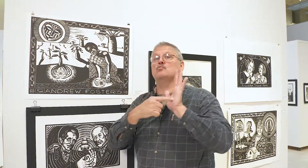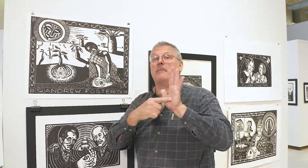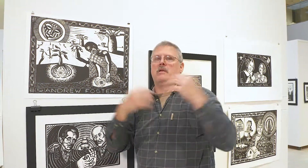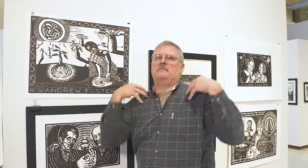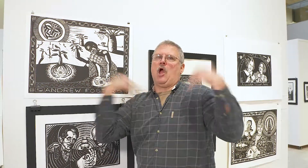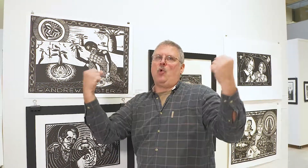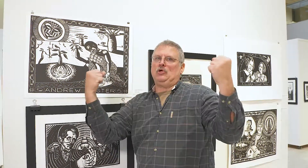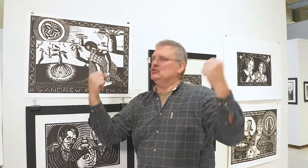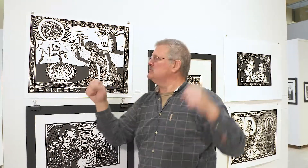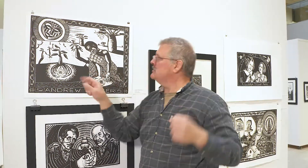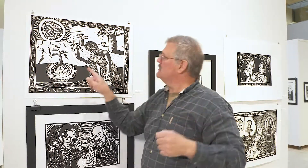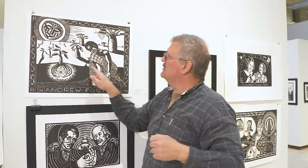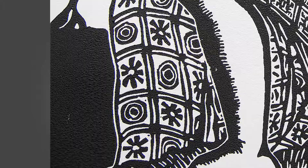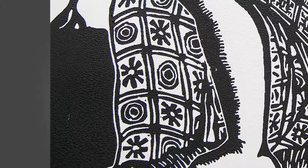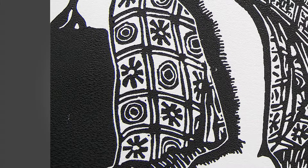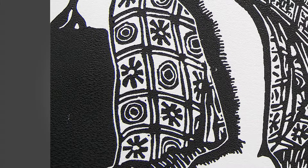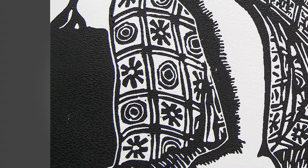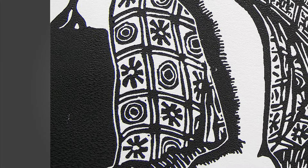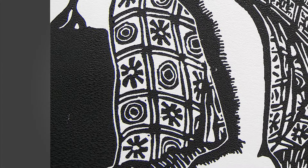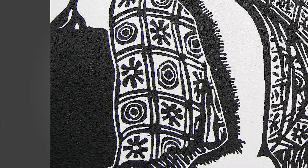This symbol represents courage.